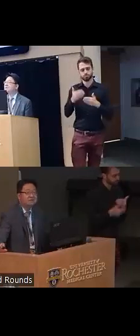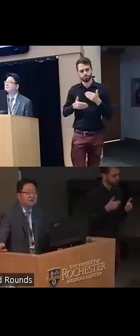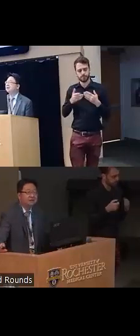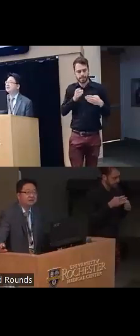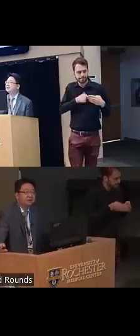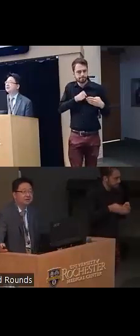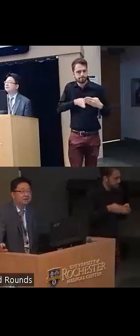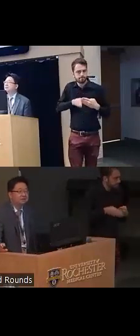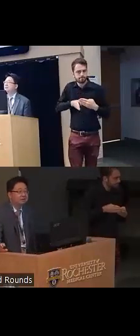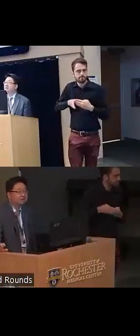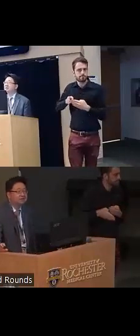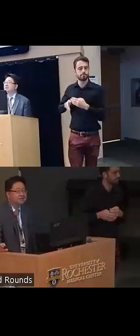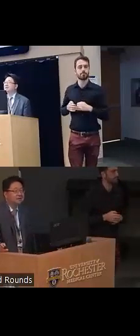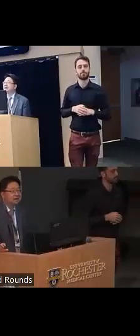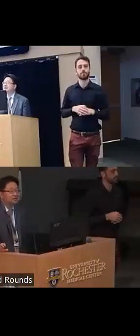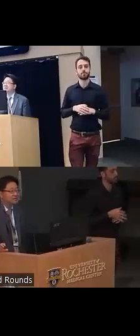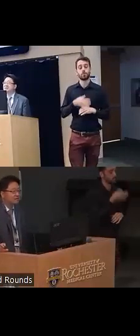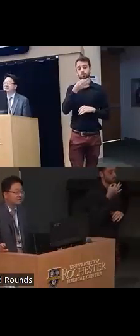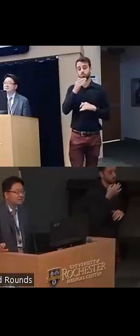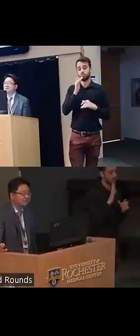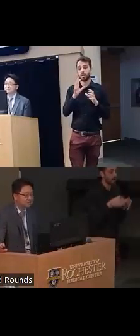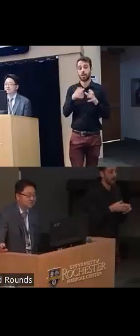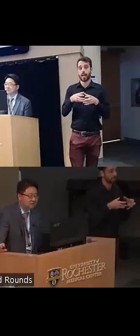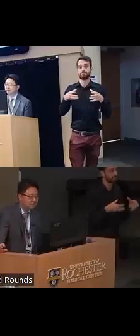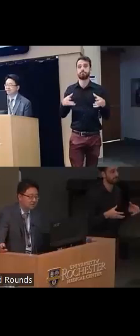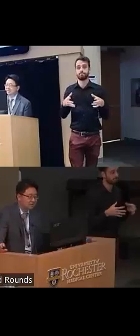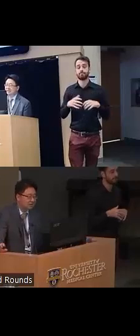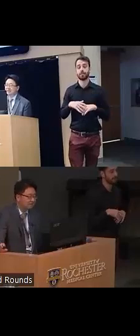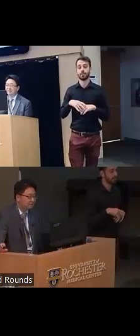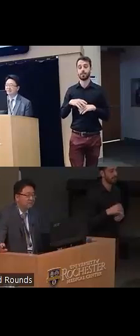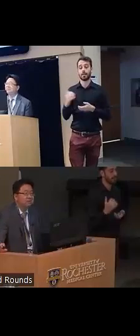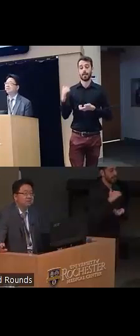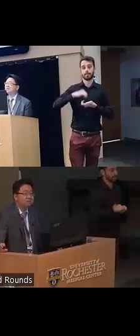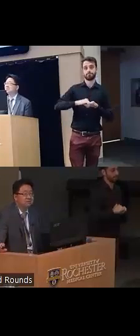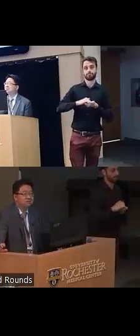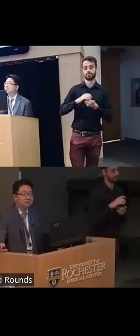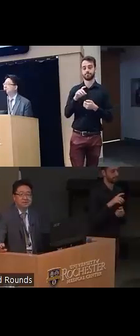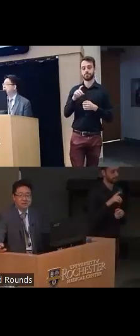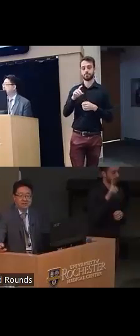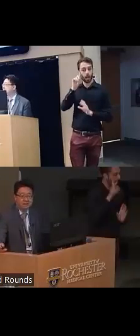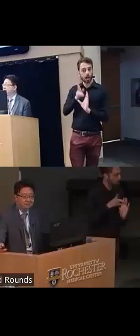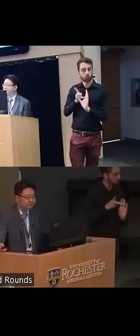really expand to addiction Psychiatry seventh Division and we'll continue to fold their head